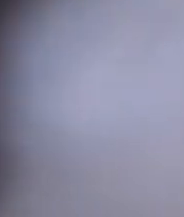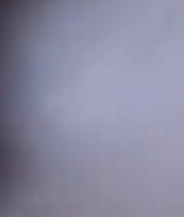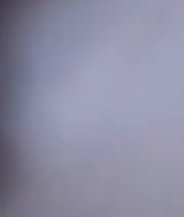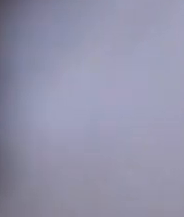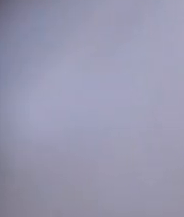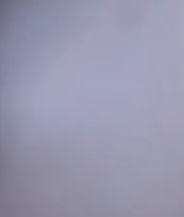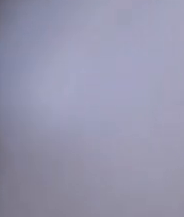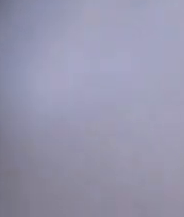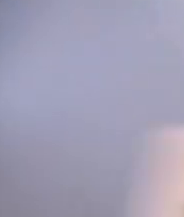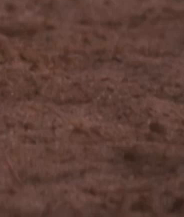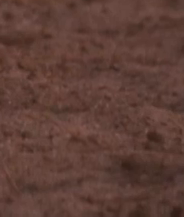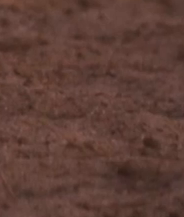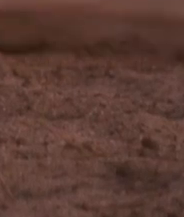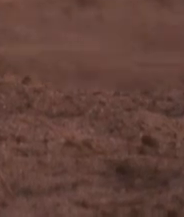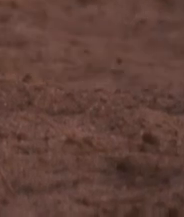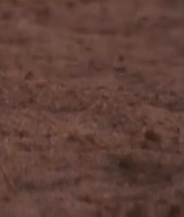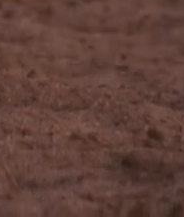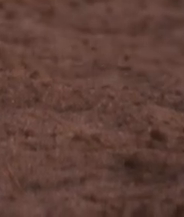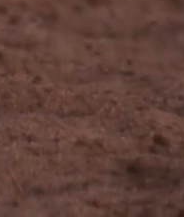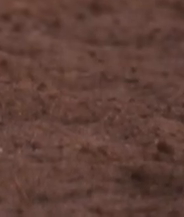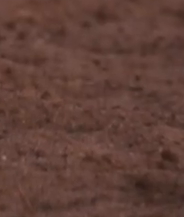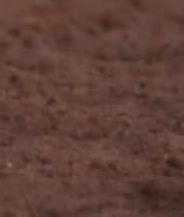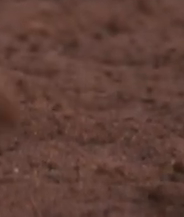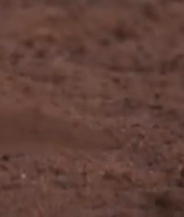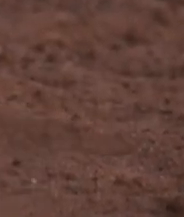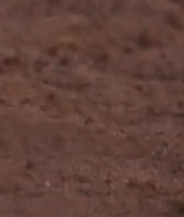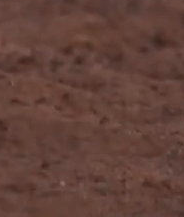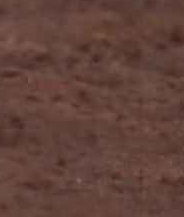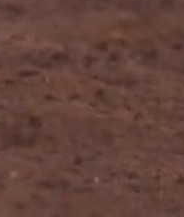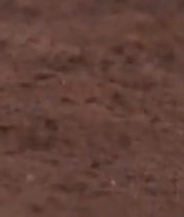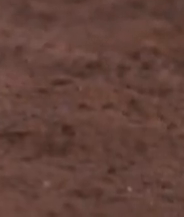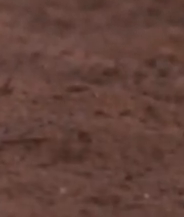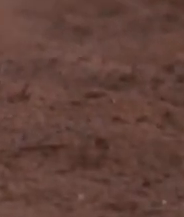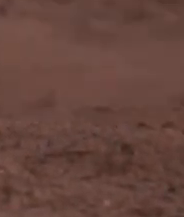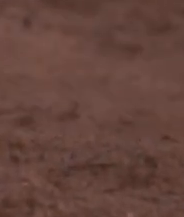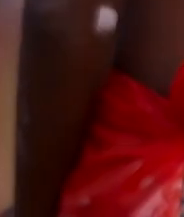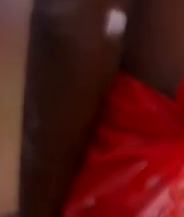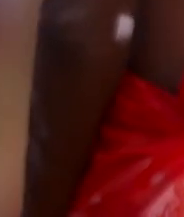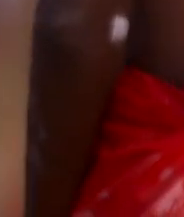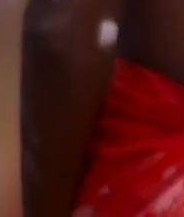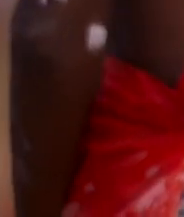I do painting all the time. I never stopped painting. I never left the job.